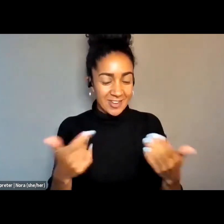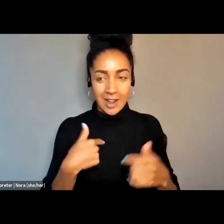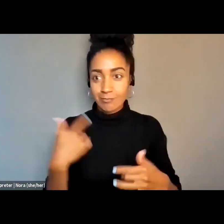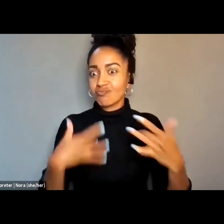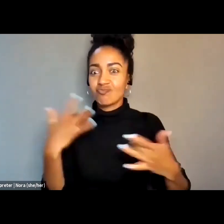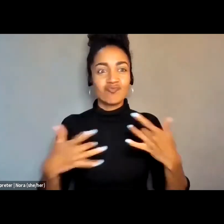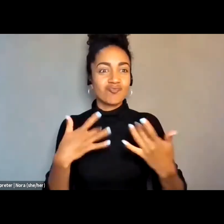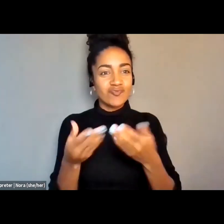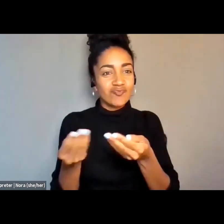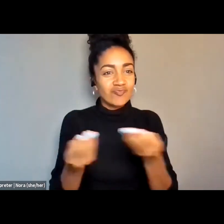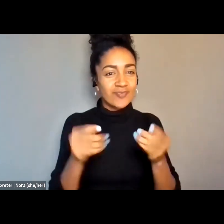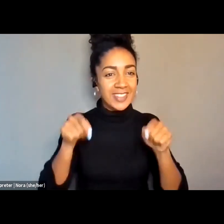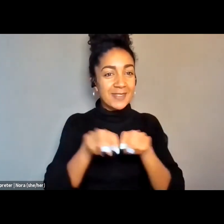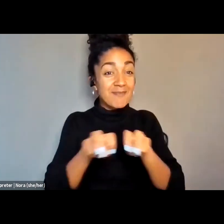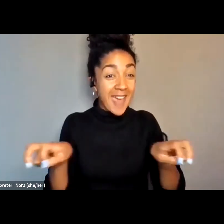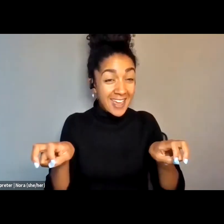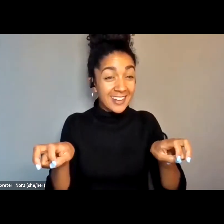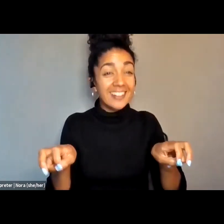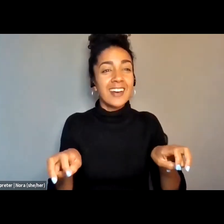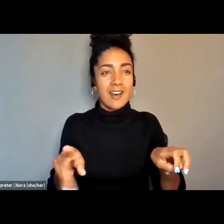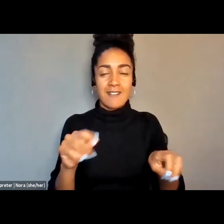panel of great change-makers.